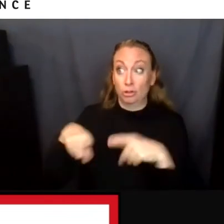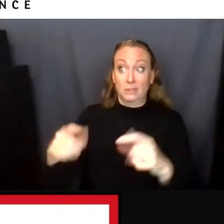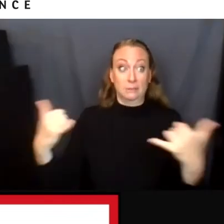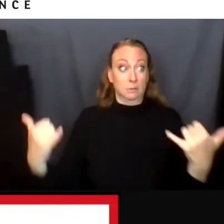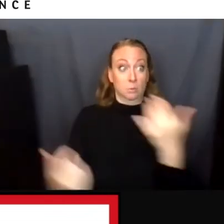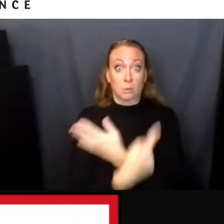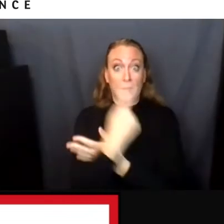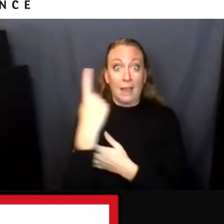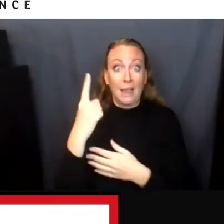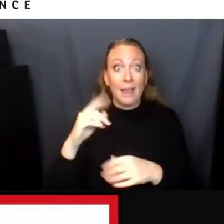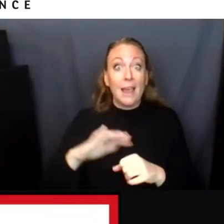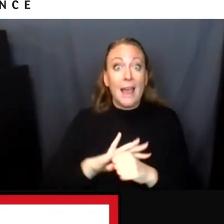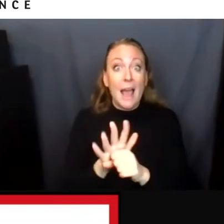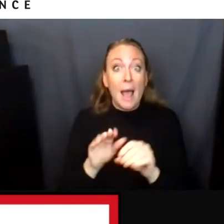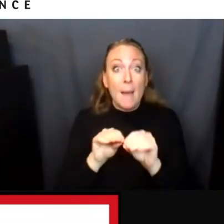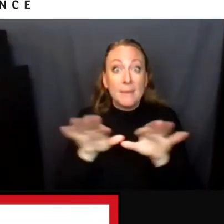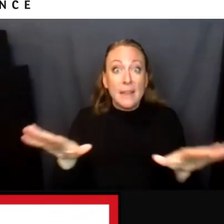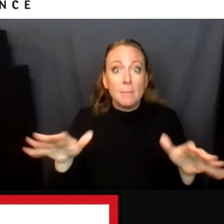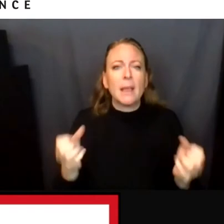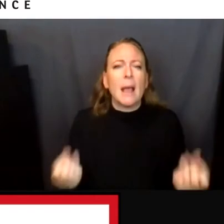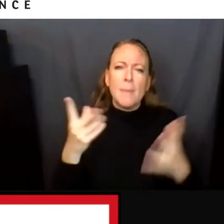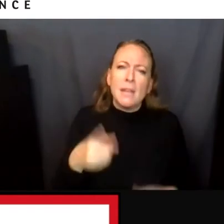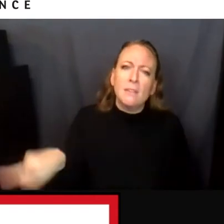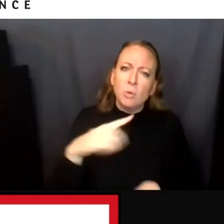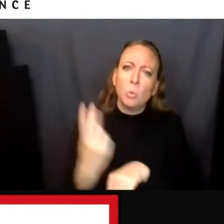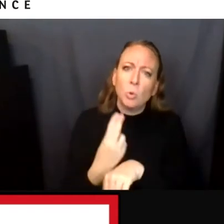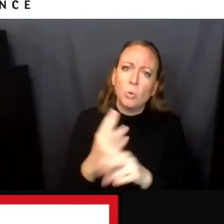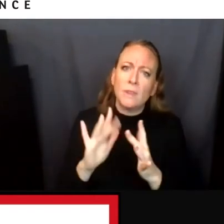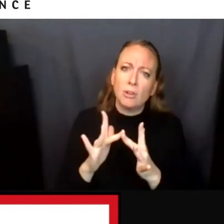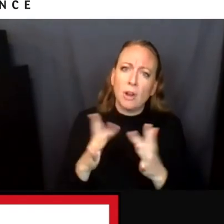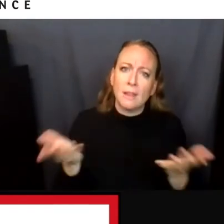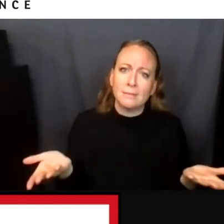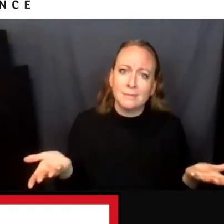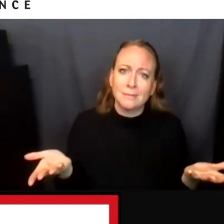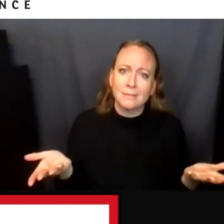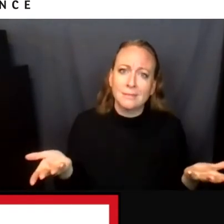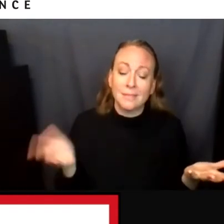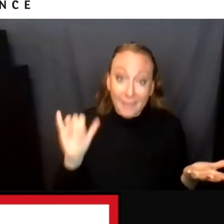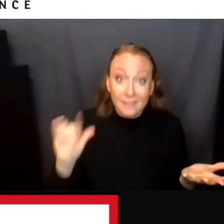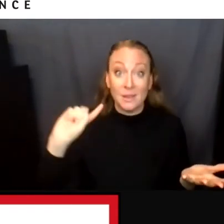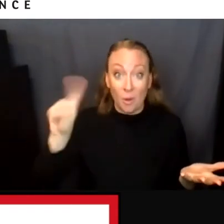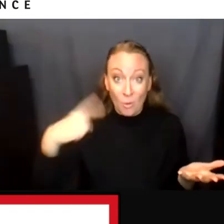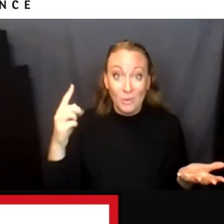how many of you use the internet? Cause that's really the only way to get a lot of things done.